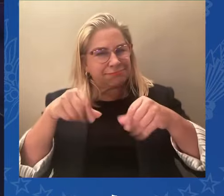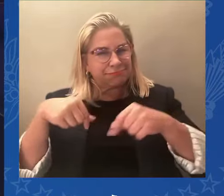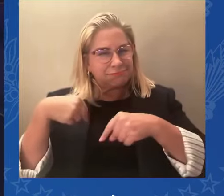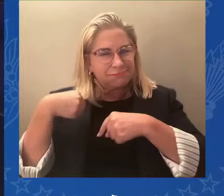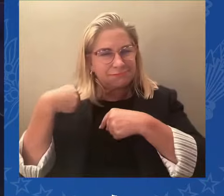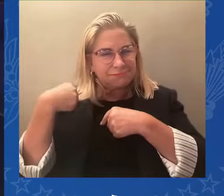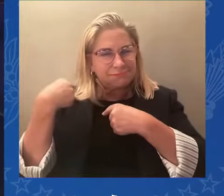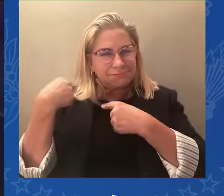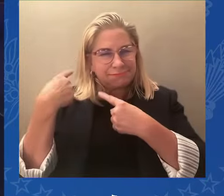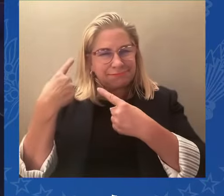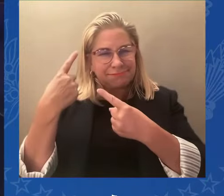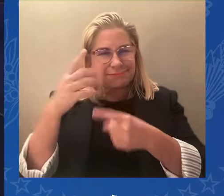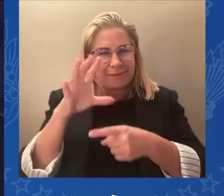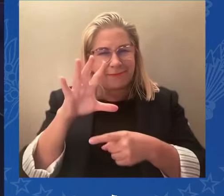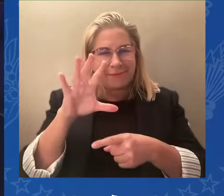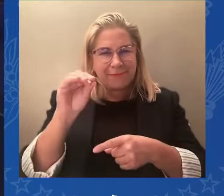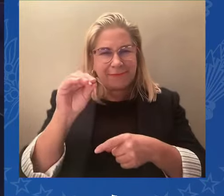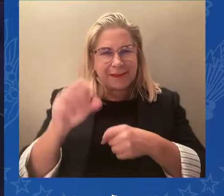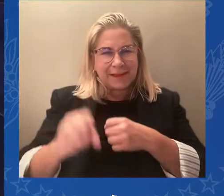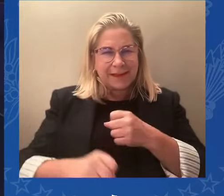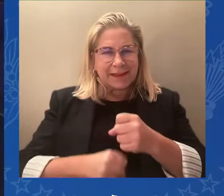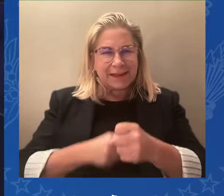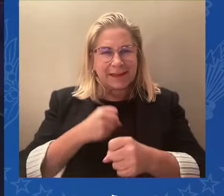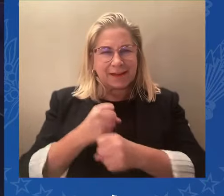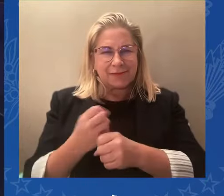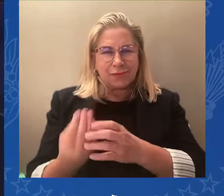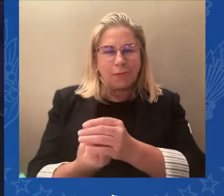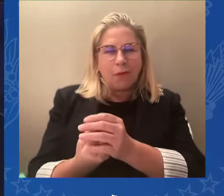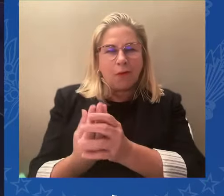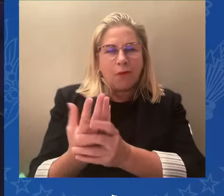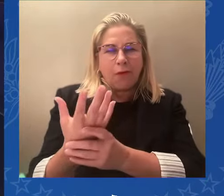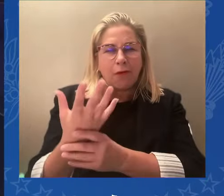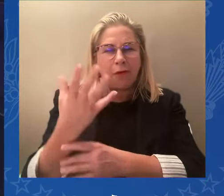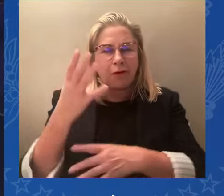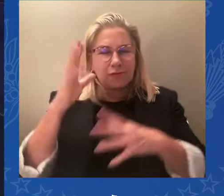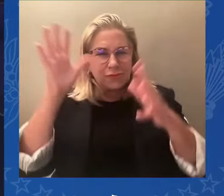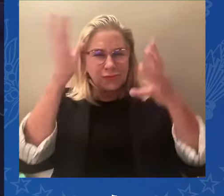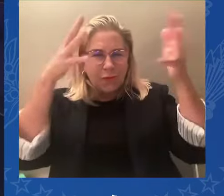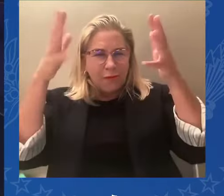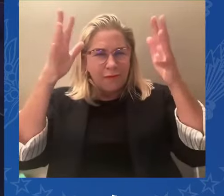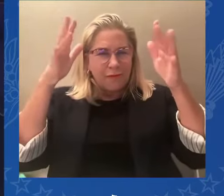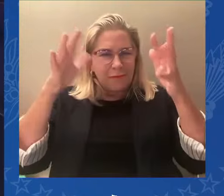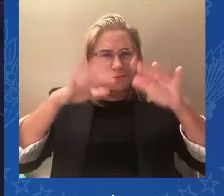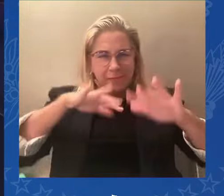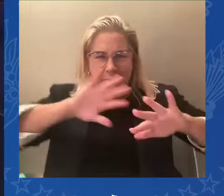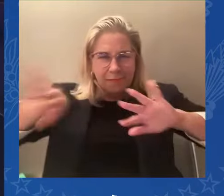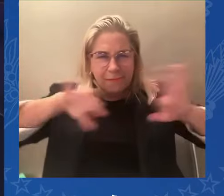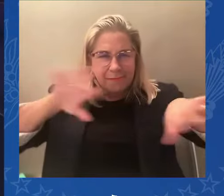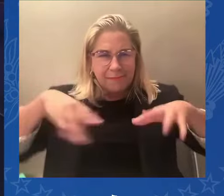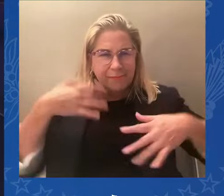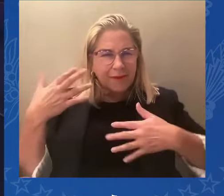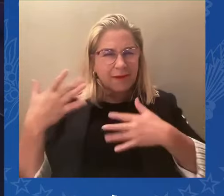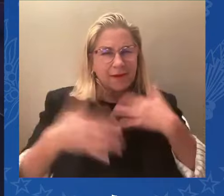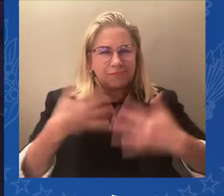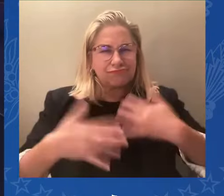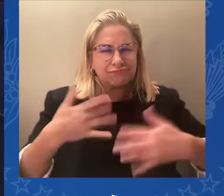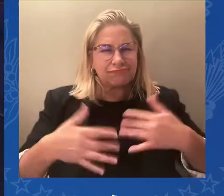I’ve served as vice president with the first Black president and a former CBC member.